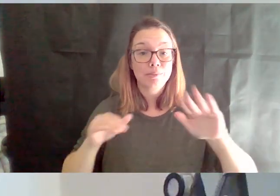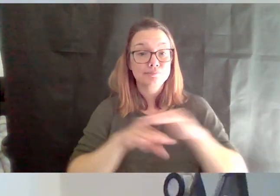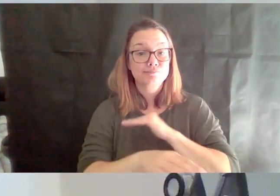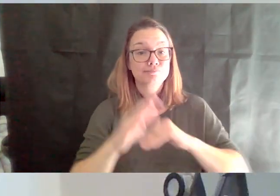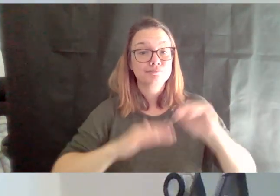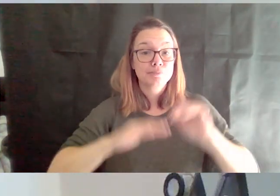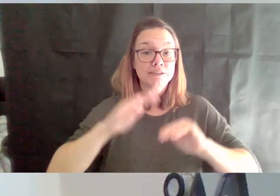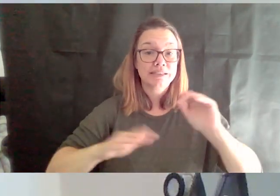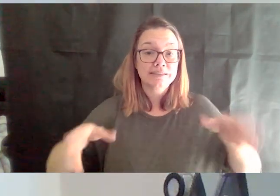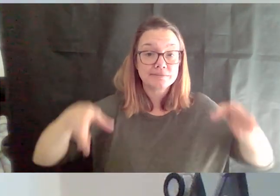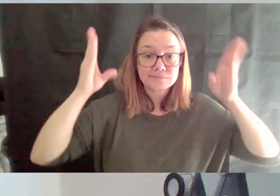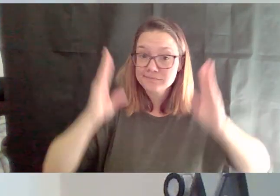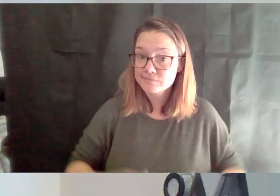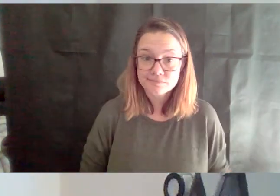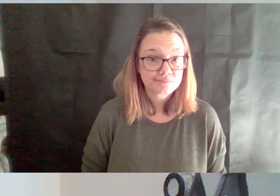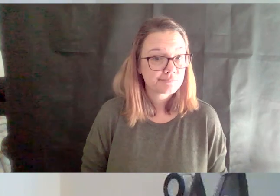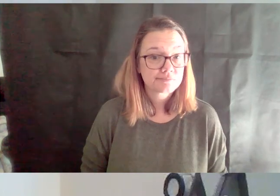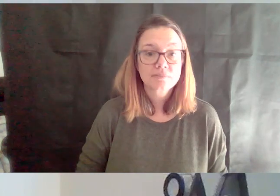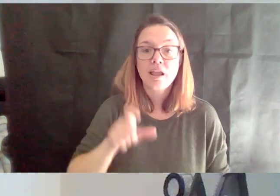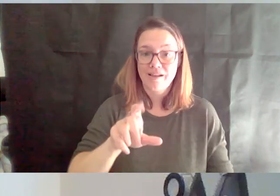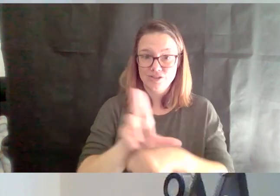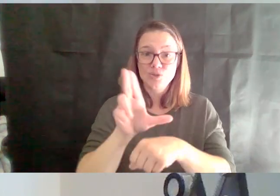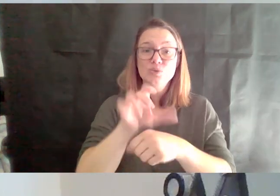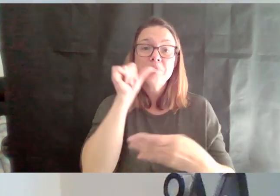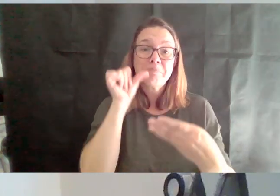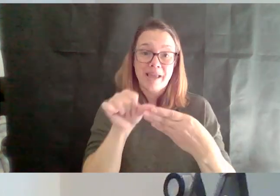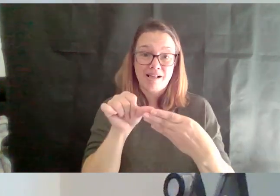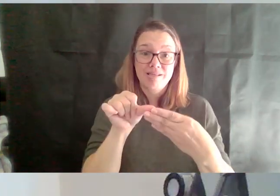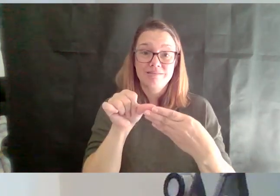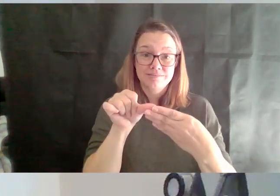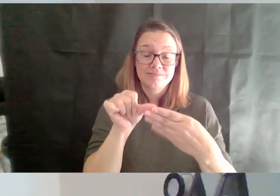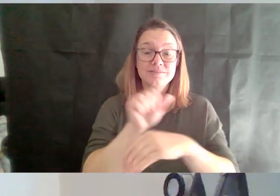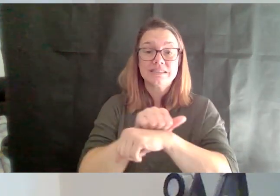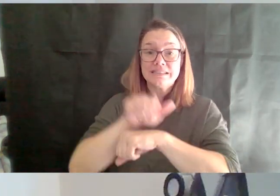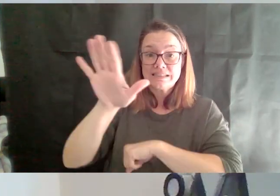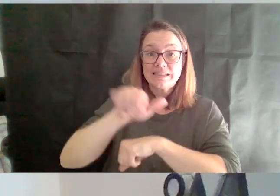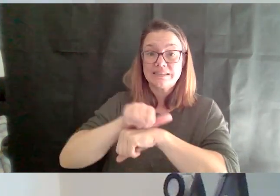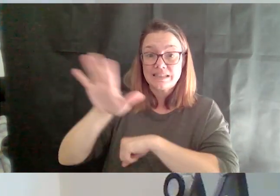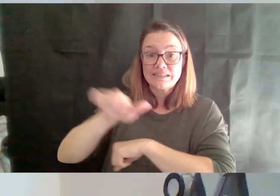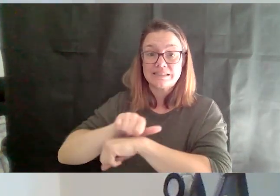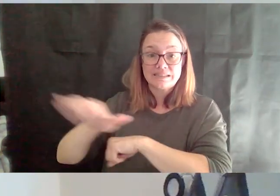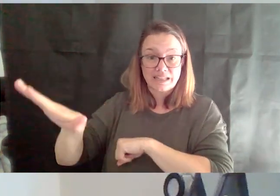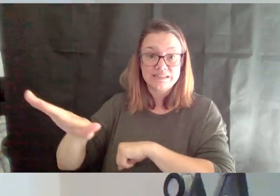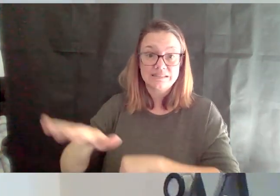We have to use the US mail to mail out checks to people who are still receiving checks.